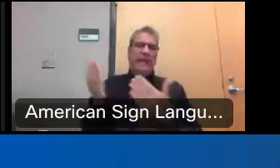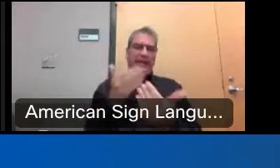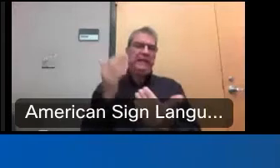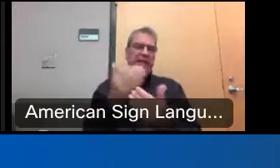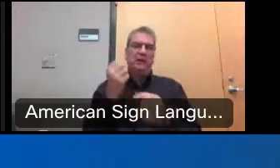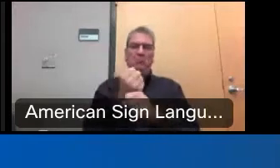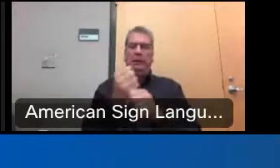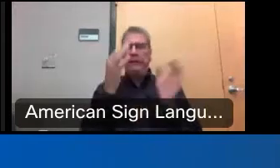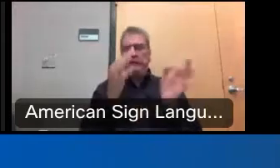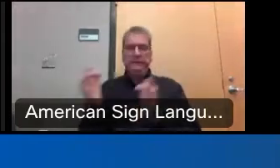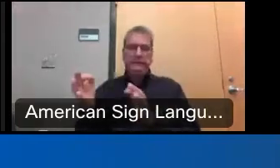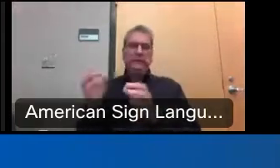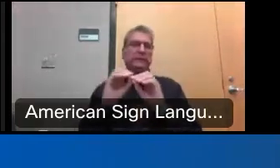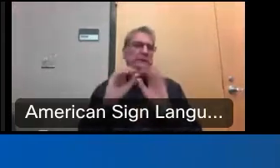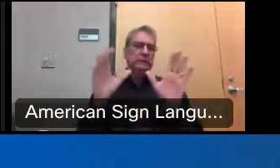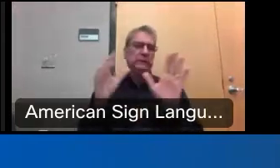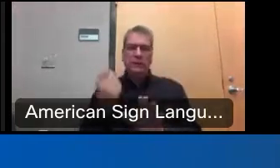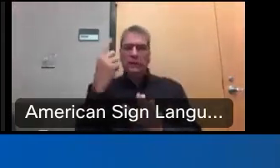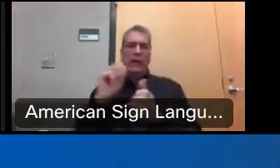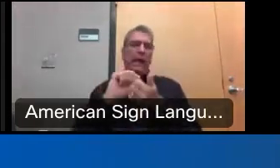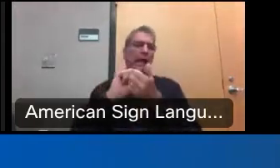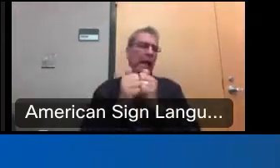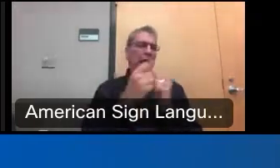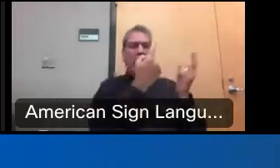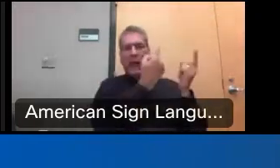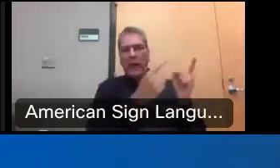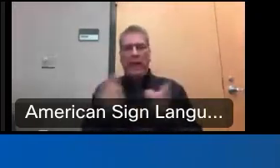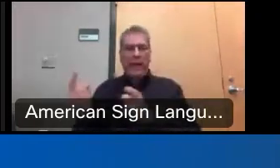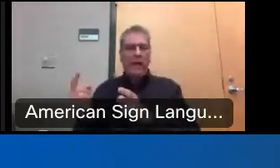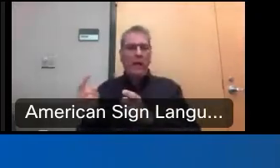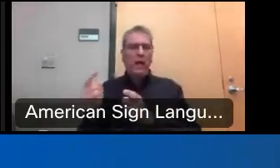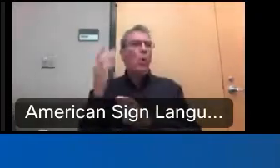have a very clear understanding of exactly what happened and why it happened and you're